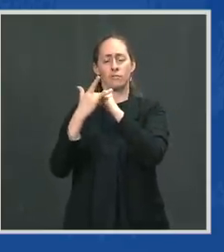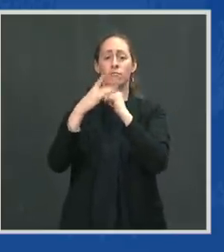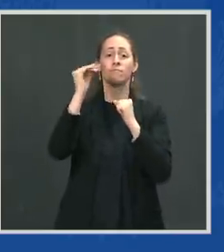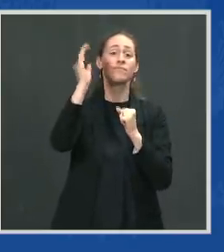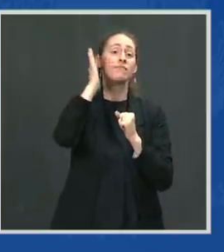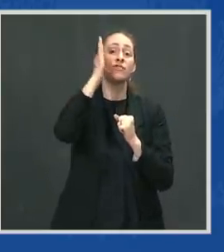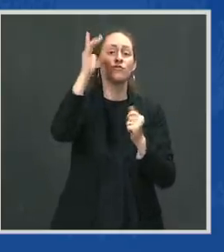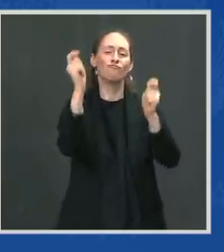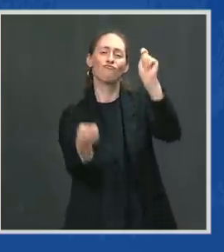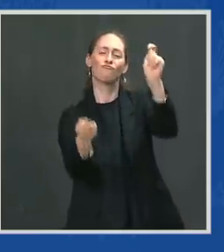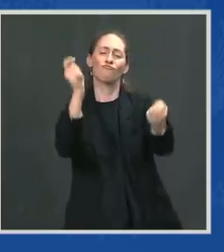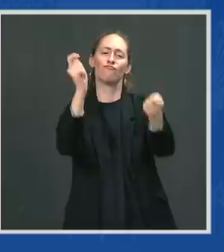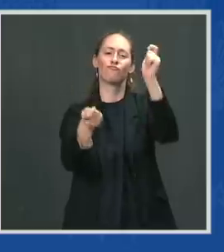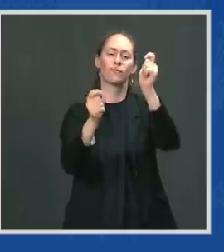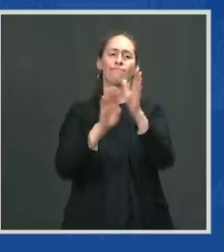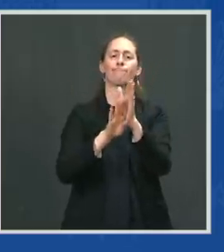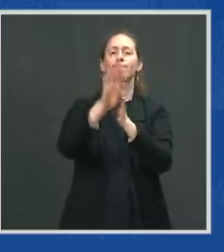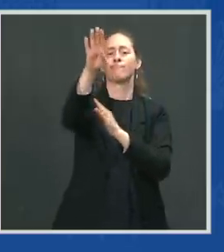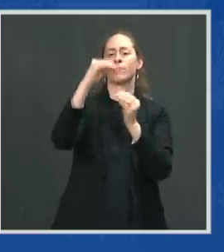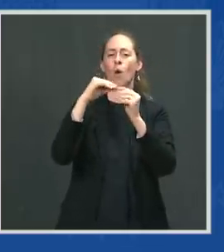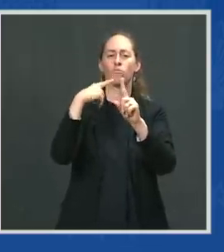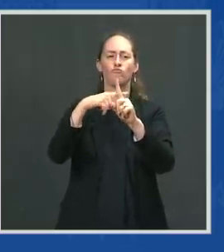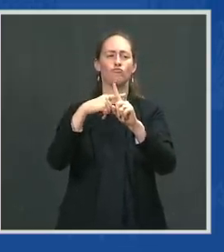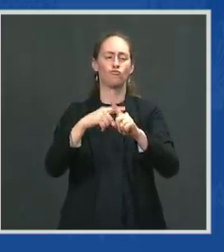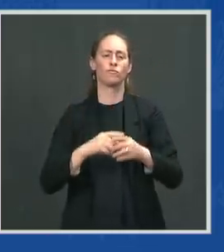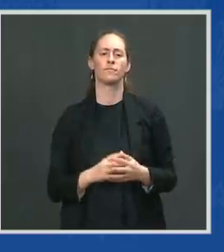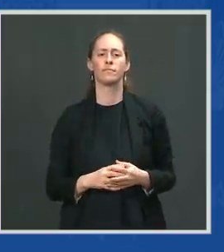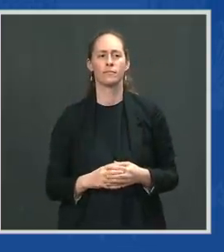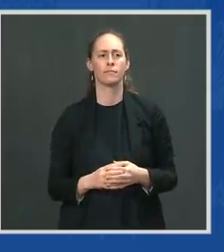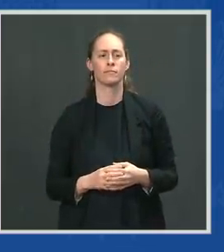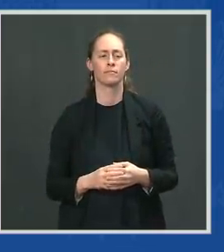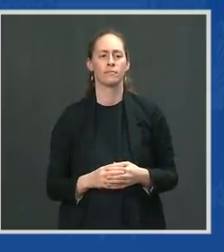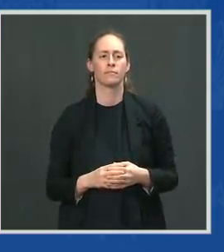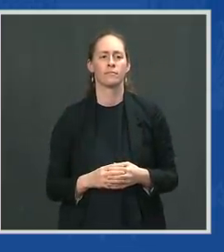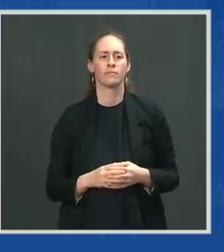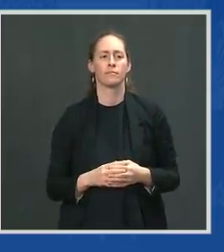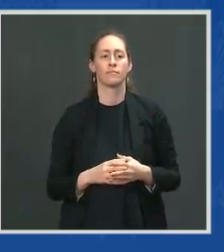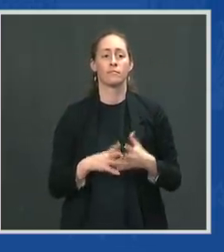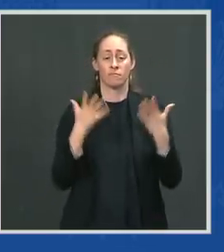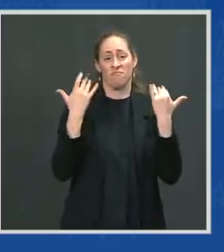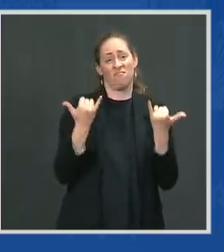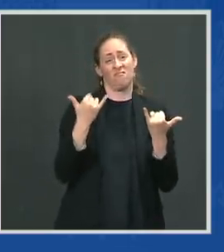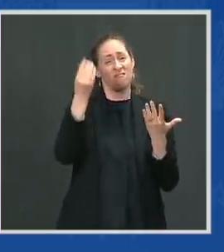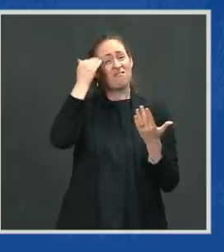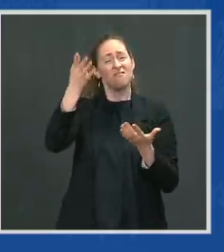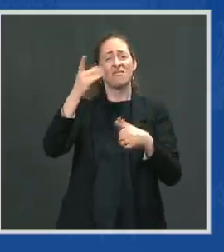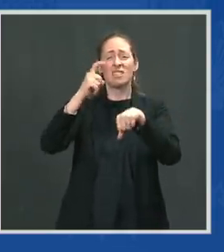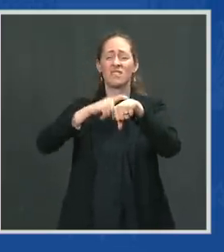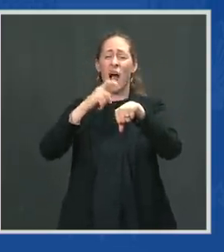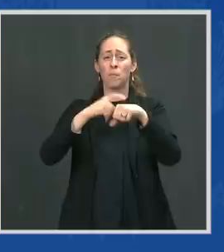not those of the autocrats. We have to defeat this pandemic and strengthen the global health system to prepare for the next one,